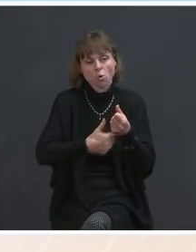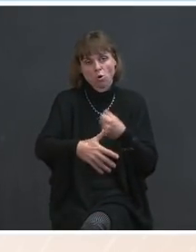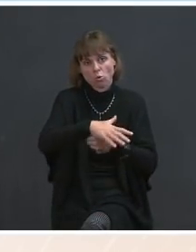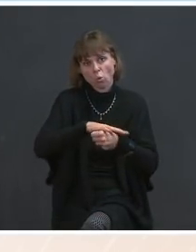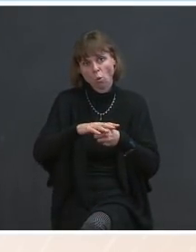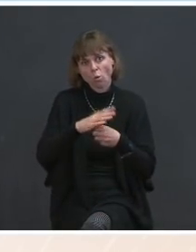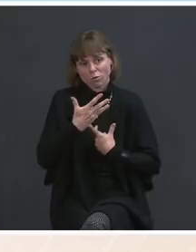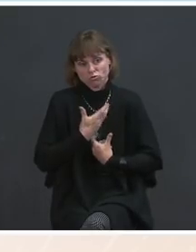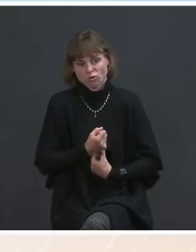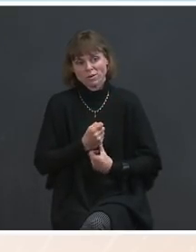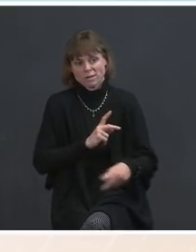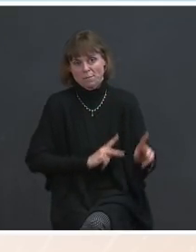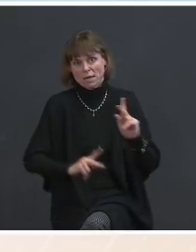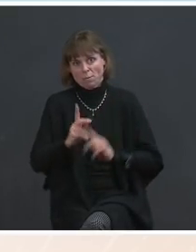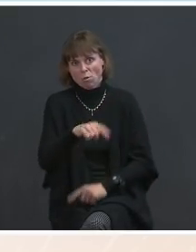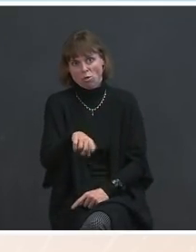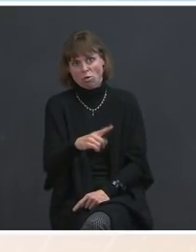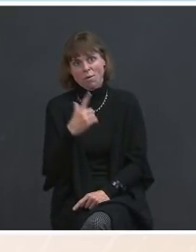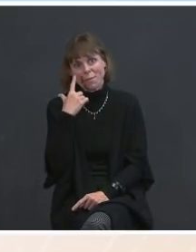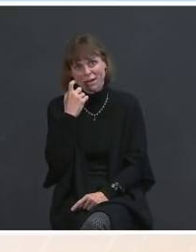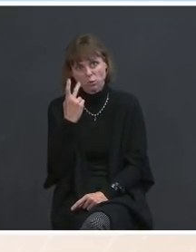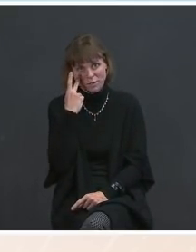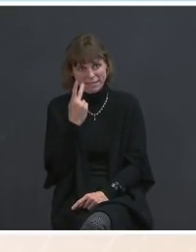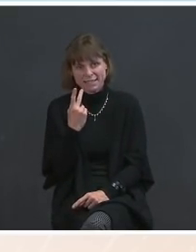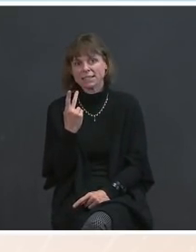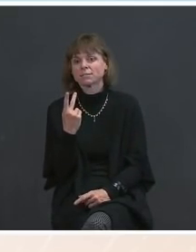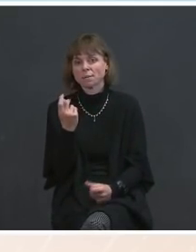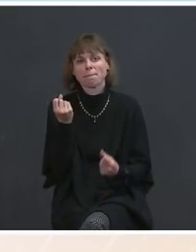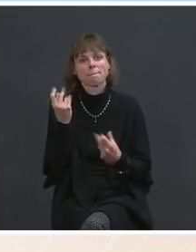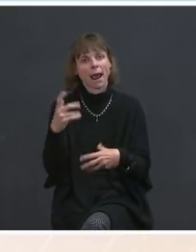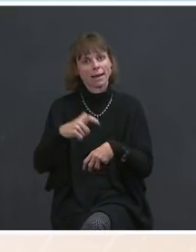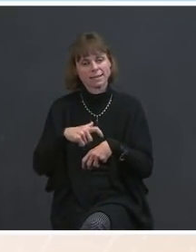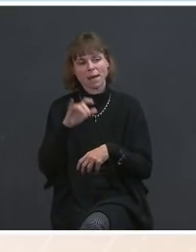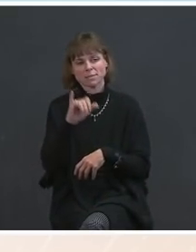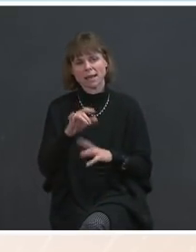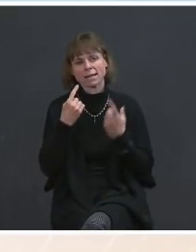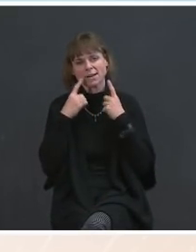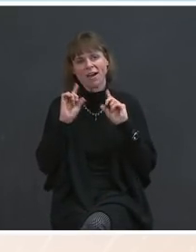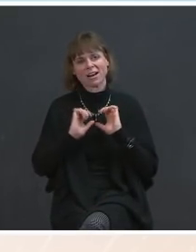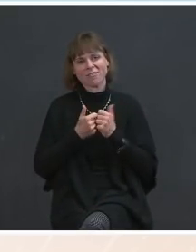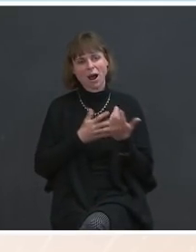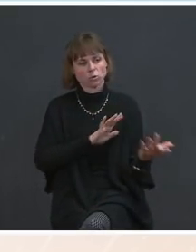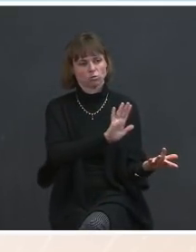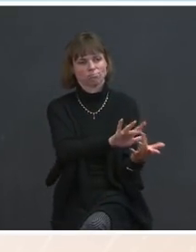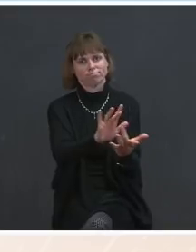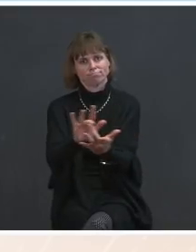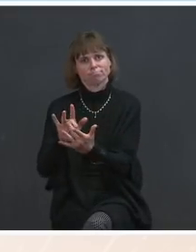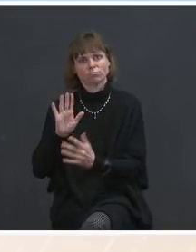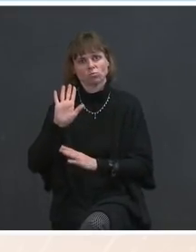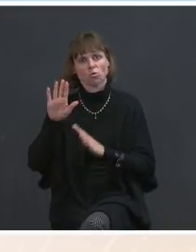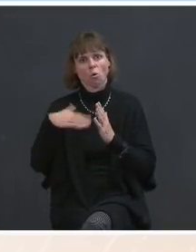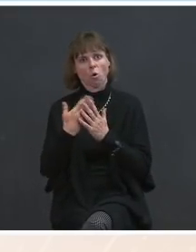because we've seen that in poll after poll to be an effective way of reaching a range of communities. The Press: And Dr. Fauci said recently